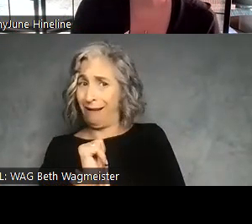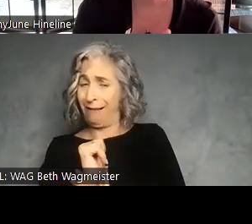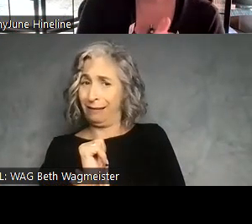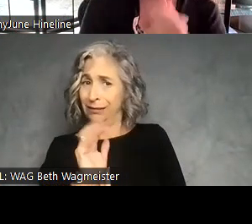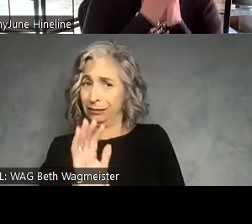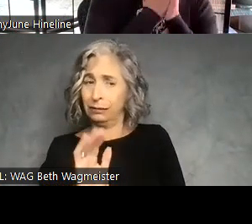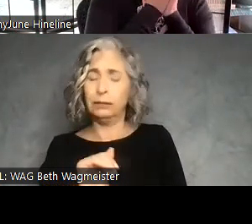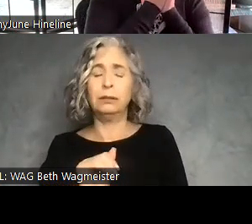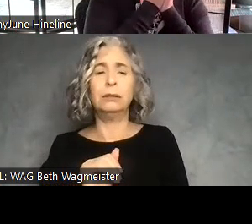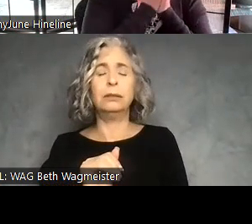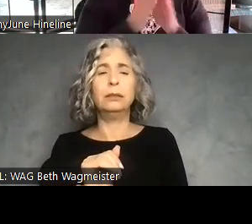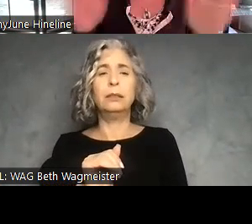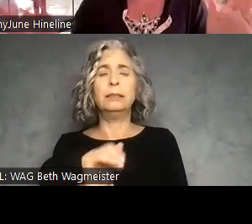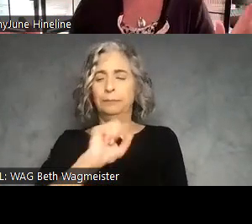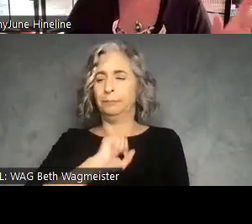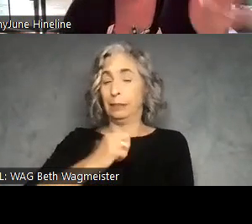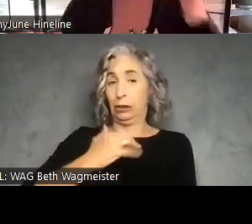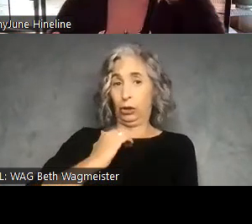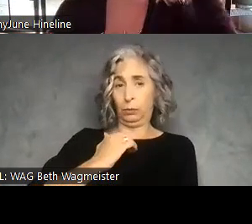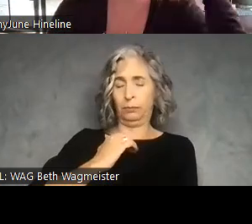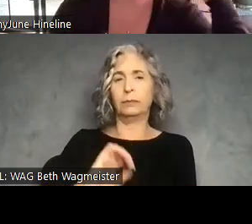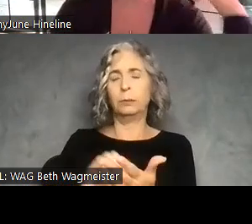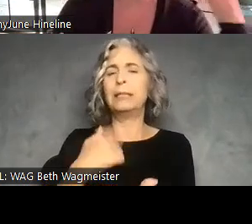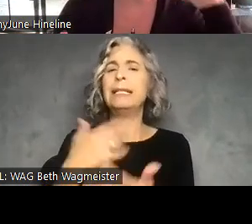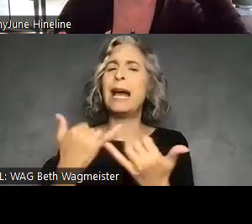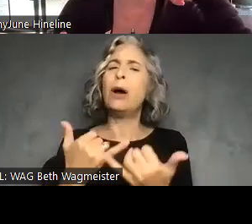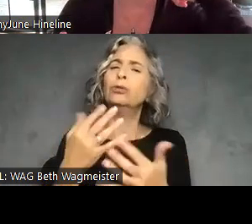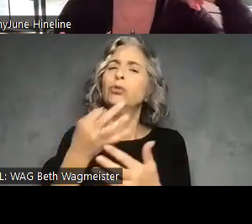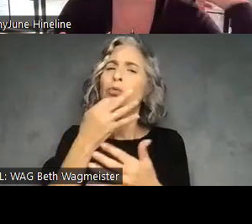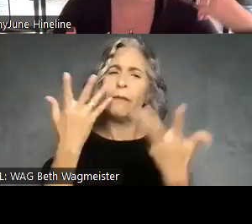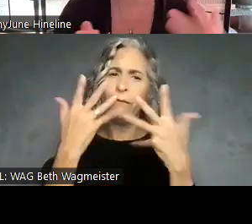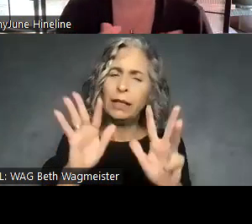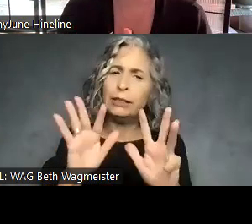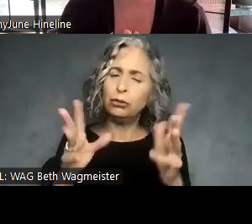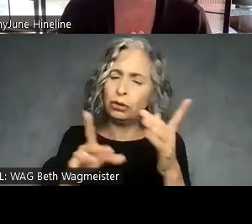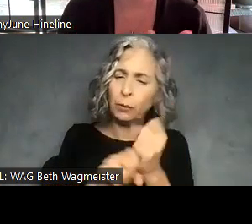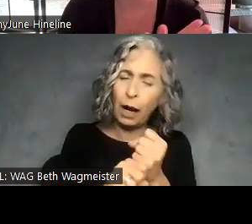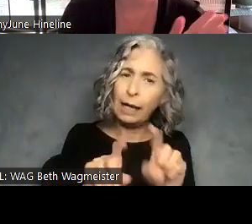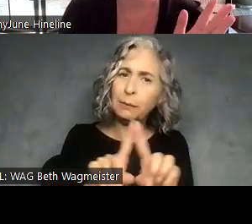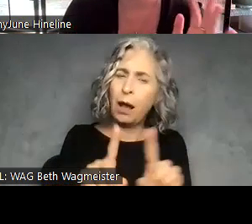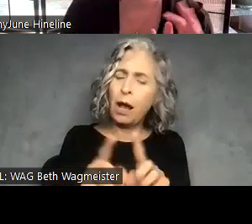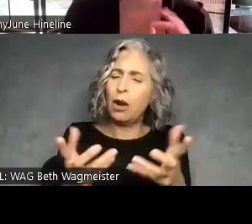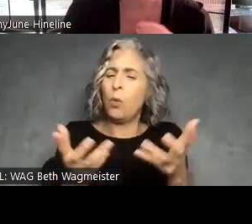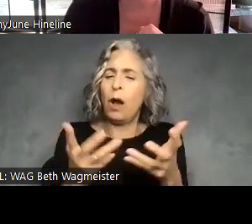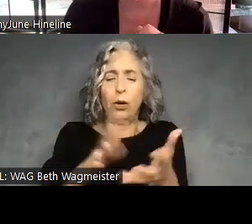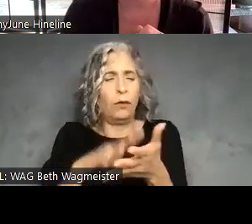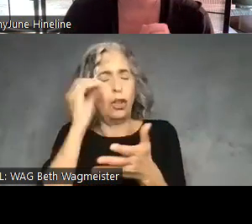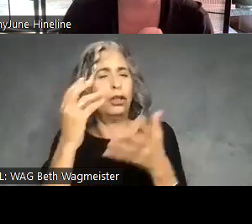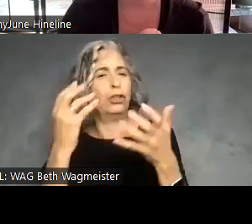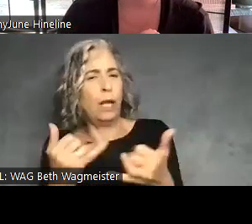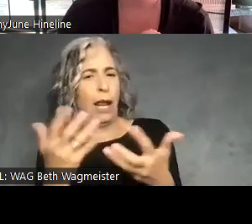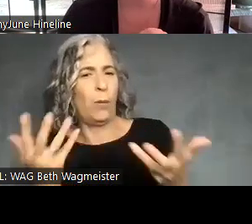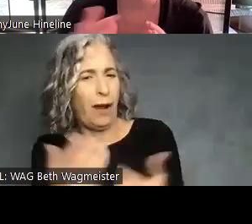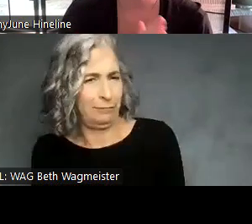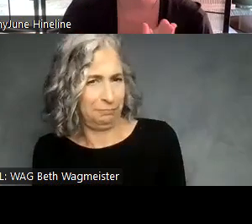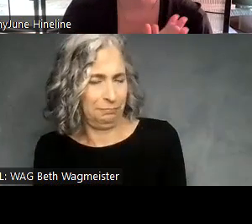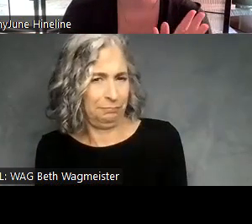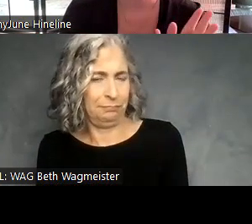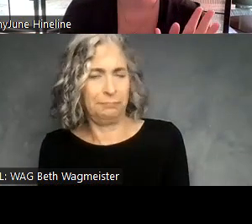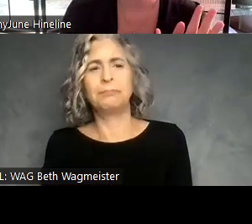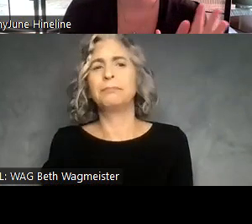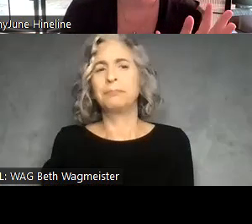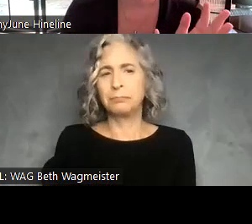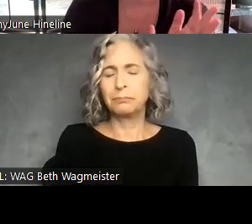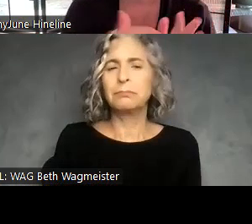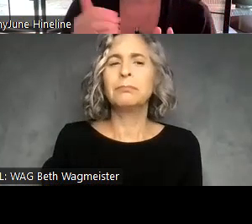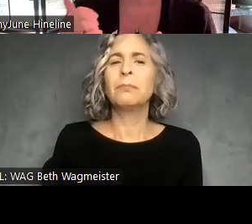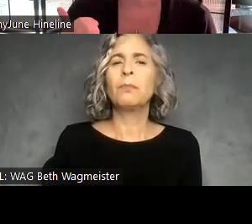that the information is not solely in color. So there's a picture here of a Drupal admin